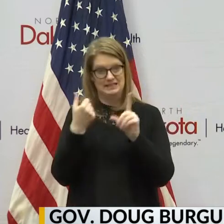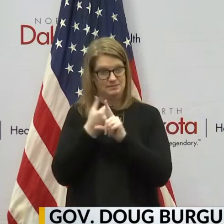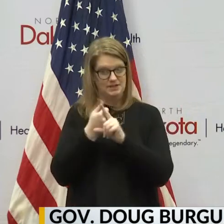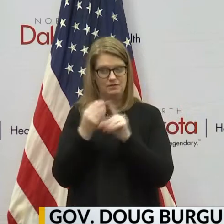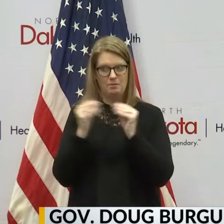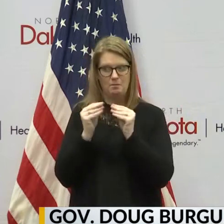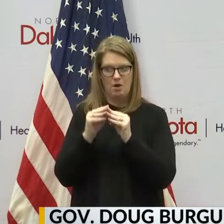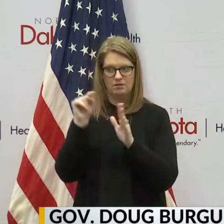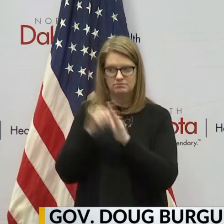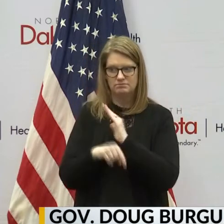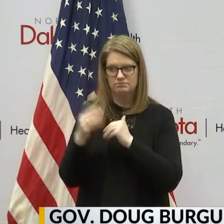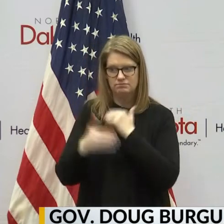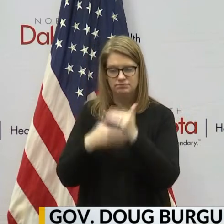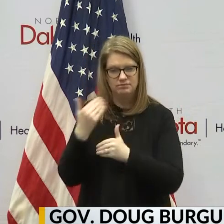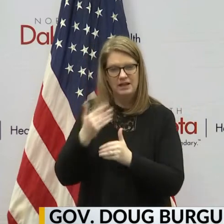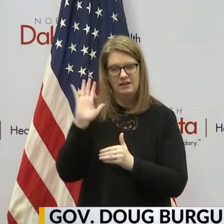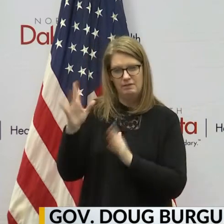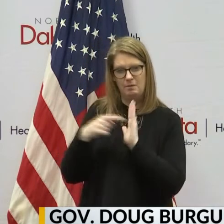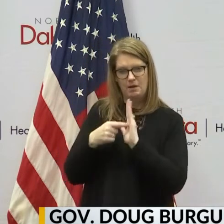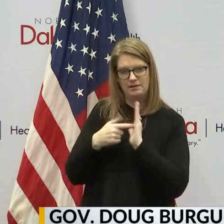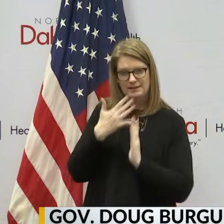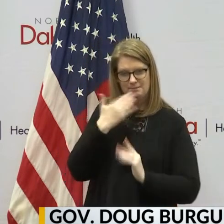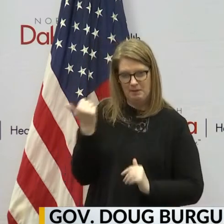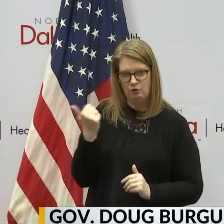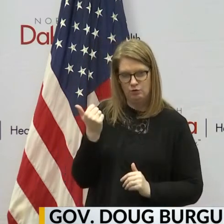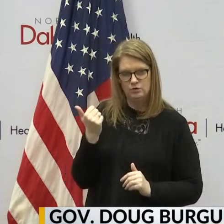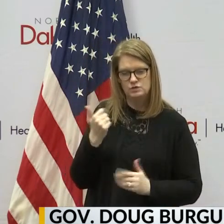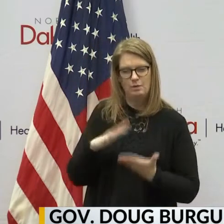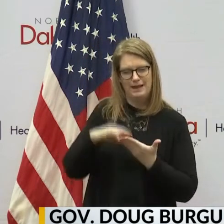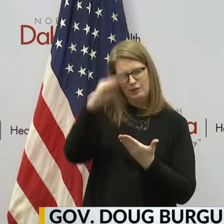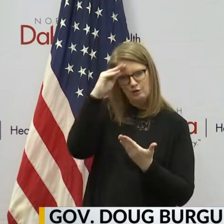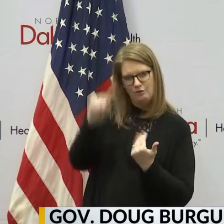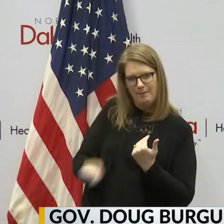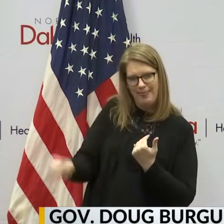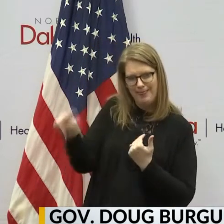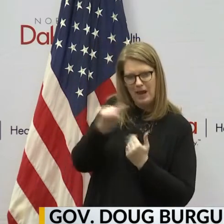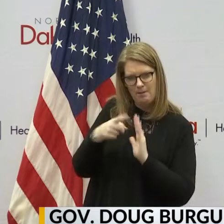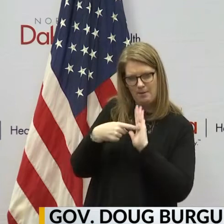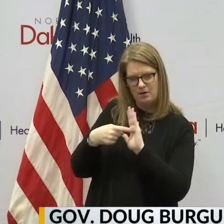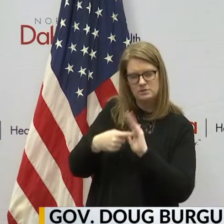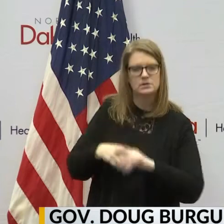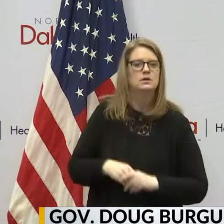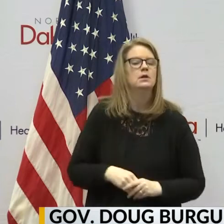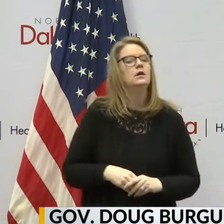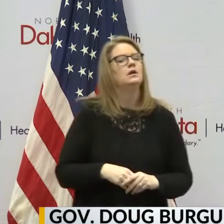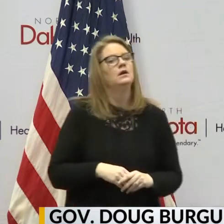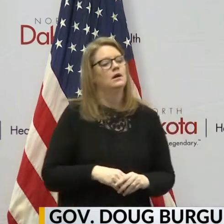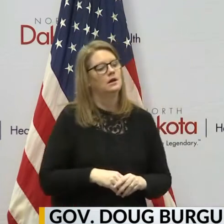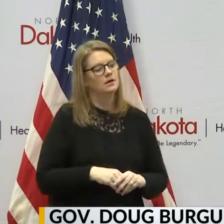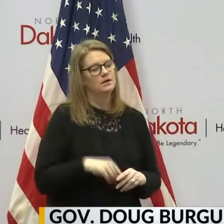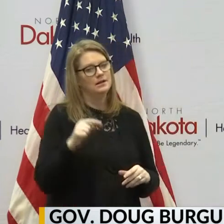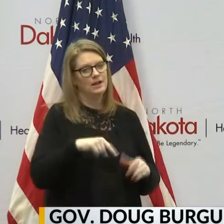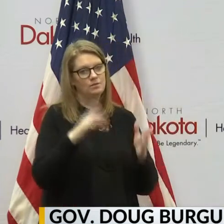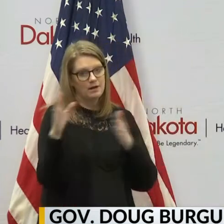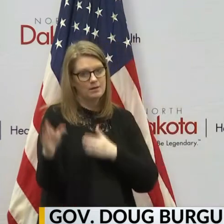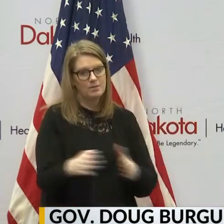OF ESTIMATE AT ALL WITH THESE MODELS GETTING BETTER OVER TIME, EVERY STATE AS THEY ARE FURTHER INTO THEIR CRISIS, THEIR MODELING HAS GOTTEN BETTER.